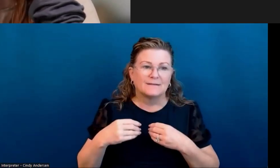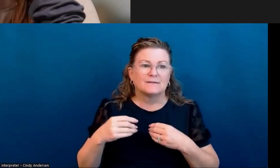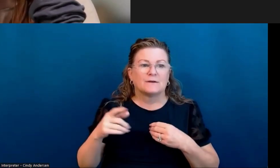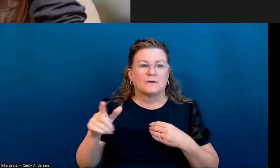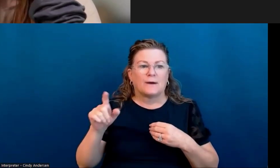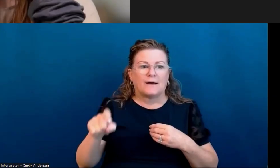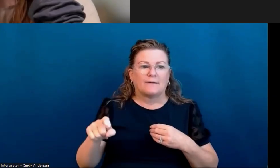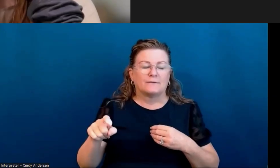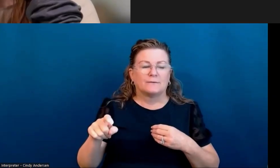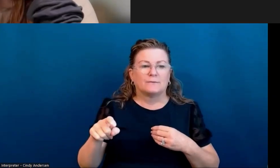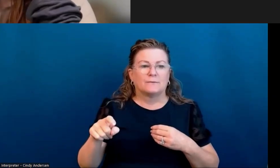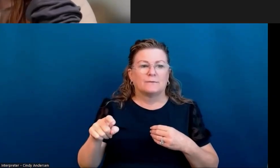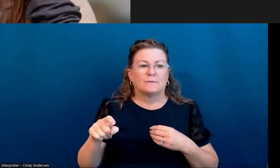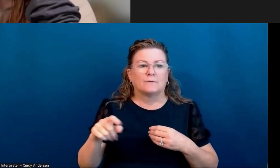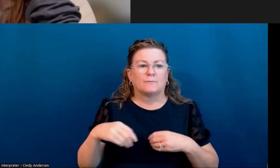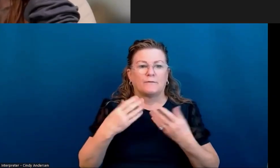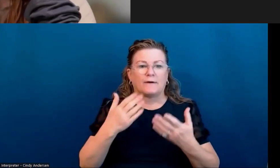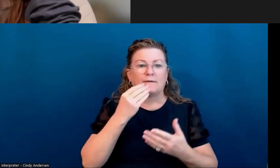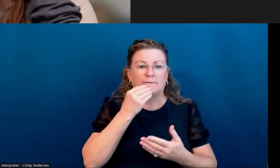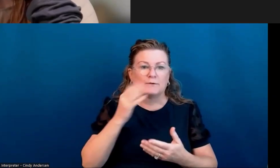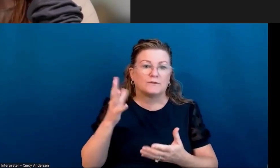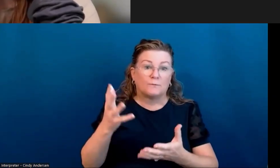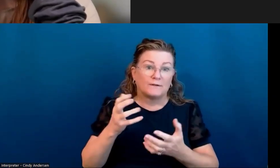like, provide the foods that she's going to want to eat. And